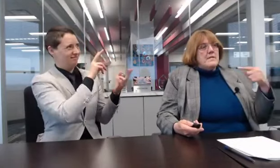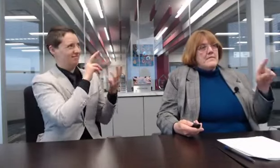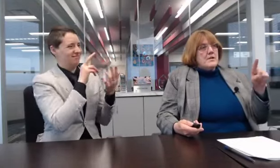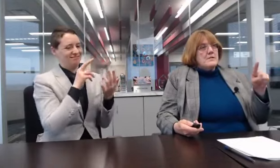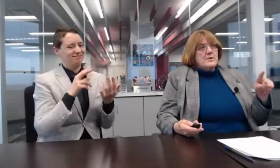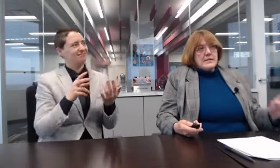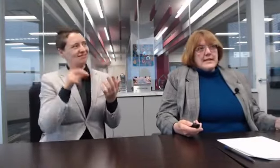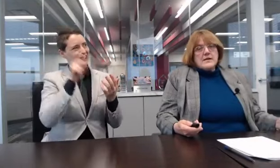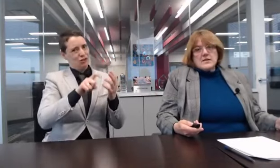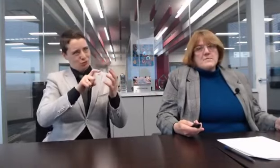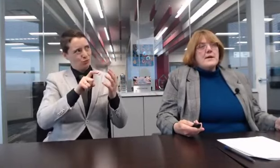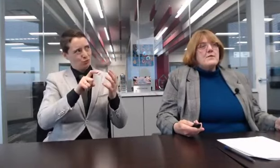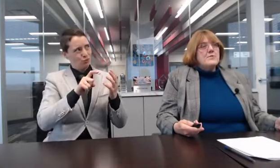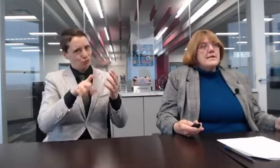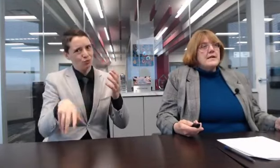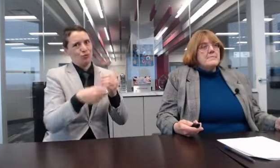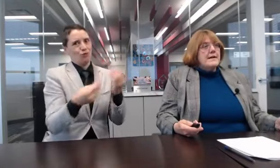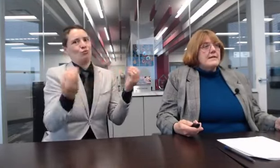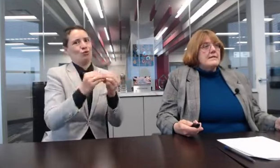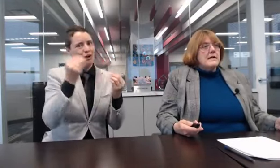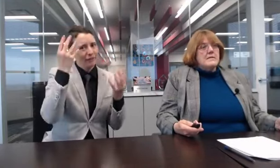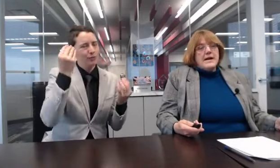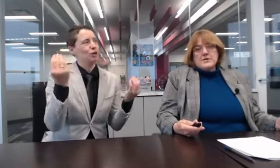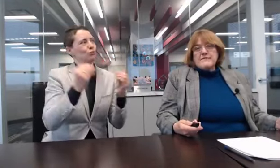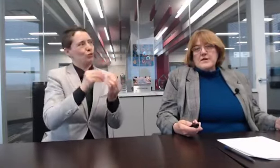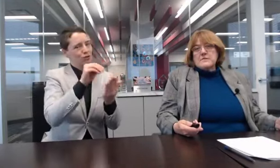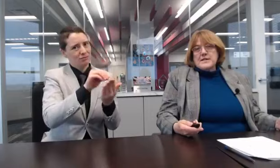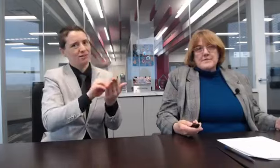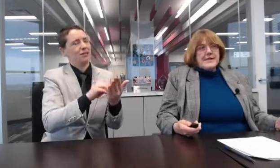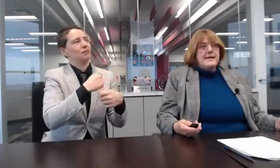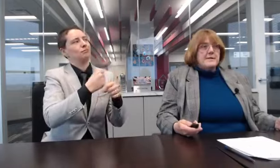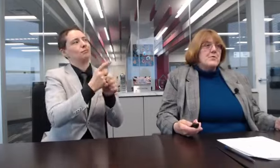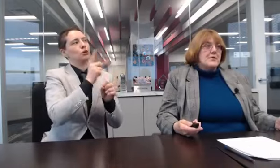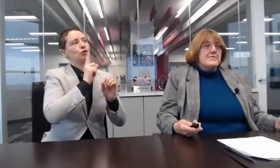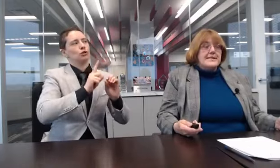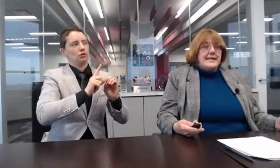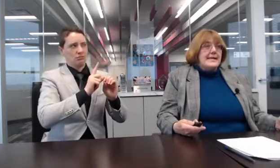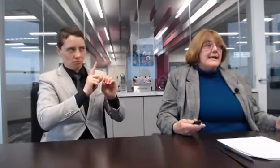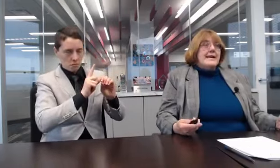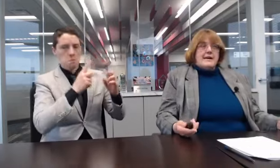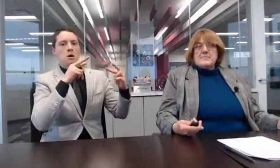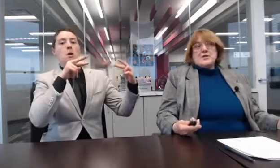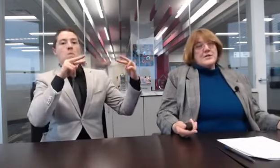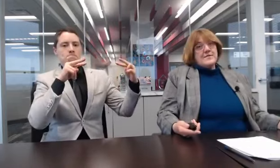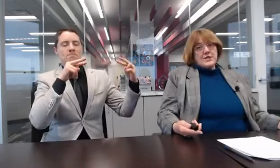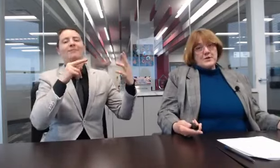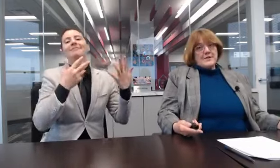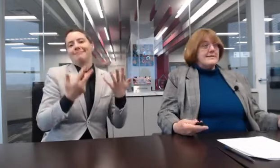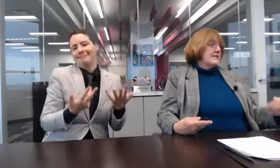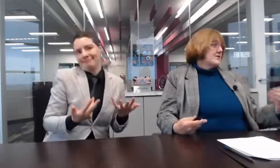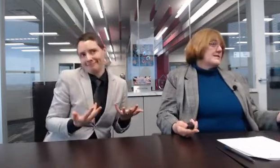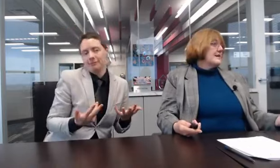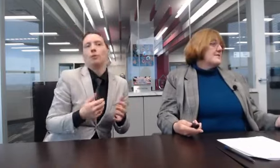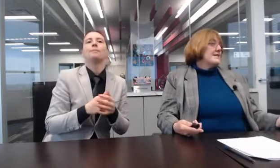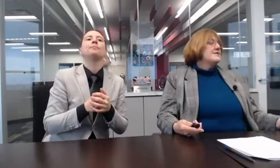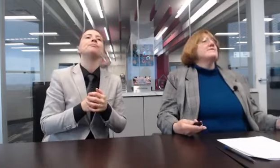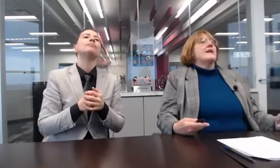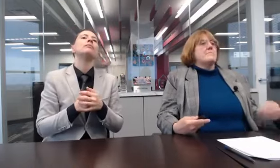I've also put a link on our PowerPoint about how you file a complaint with County Board of DD. They should give you notice, they should tell you how to do that.